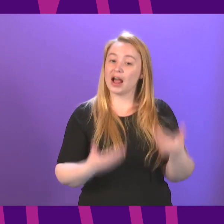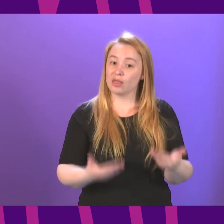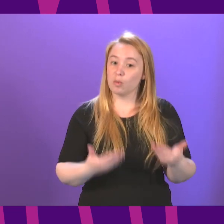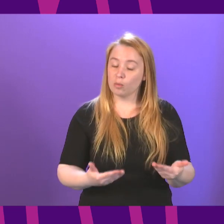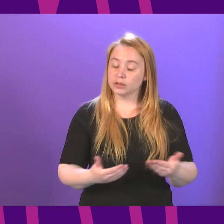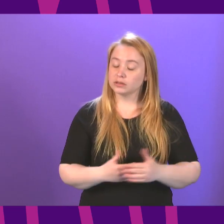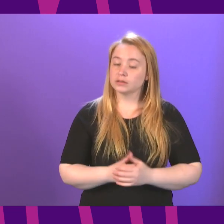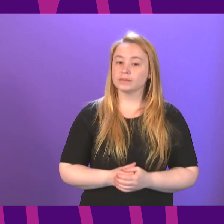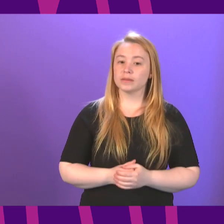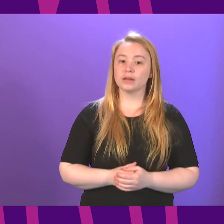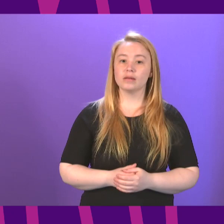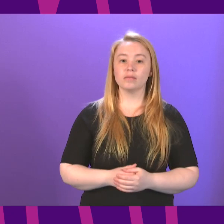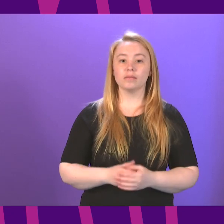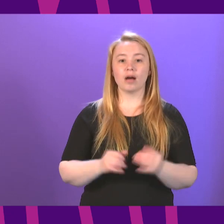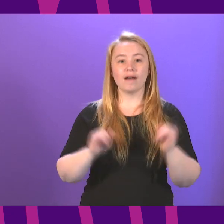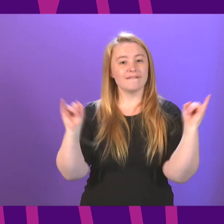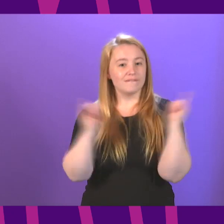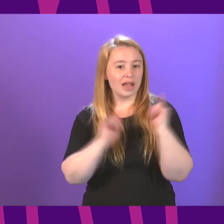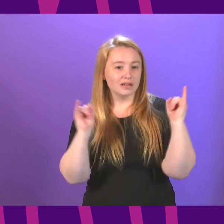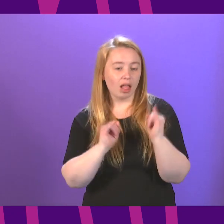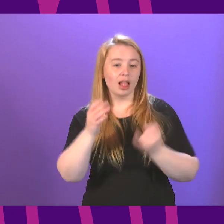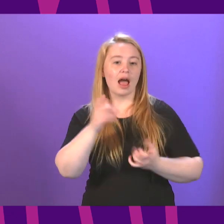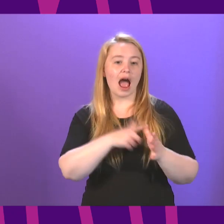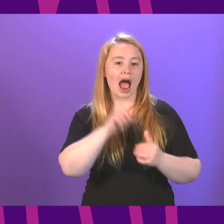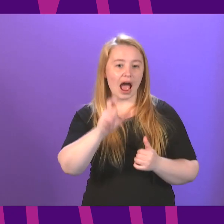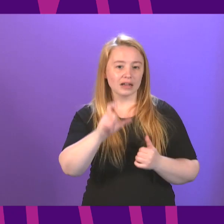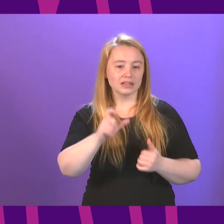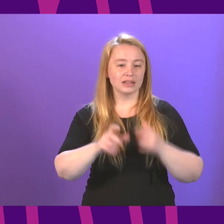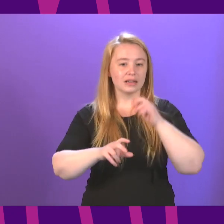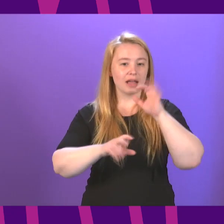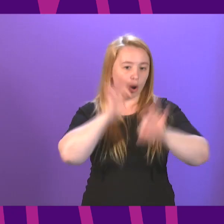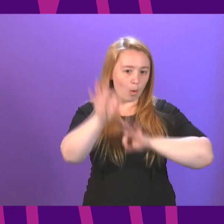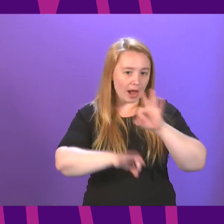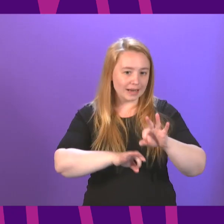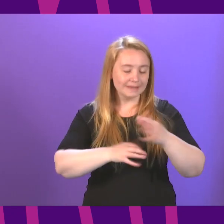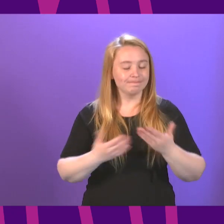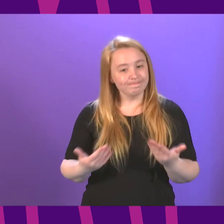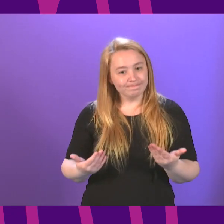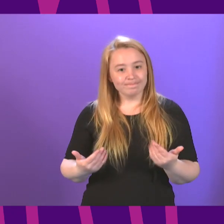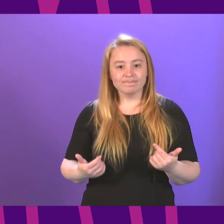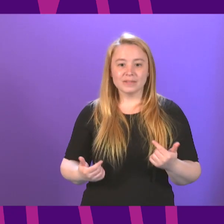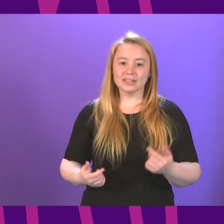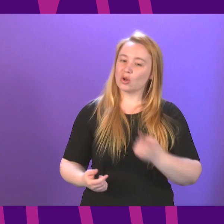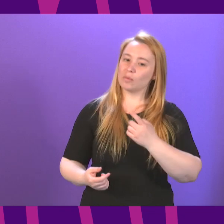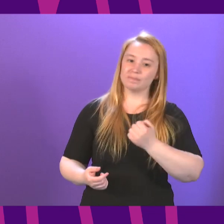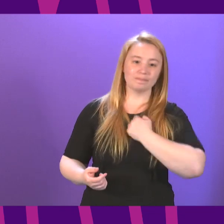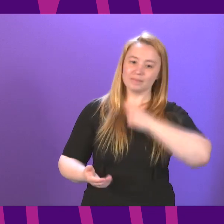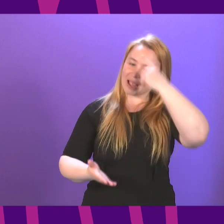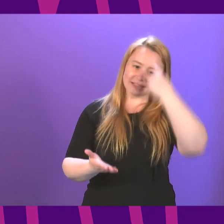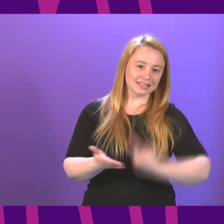The decision about whether there should be a fatal accident inquiry is not for me to make,